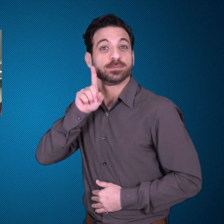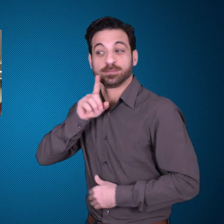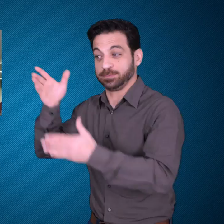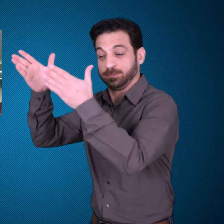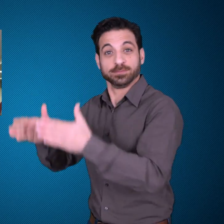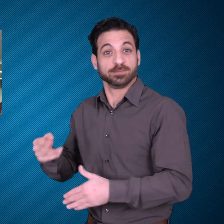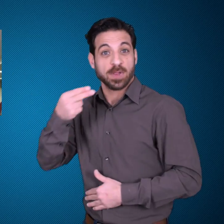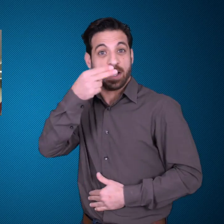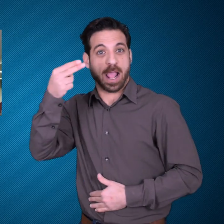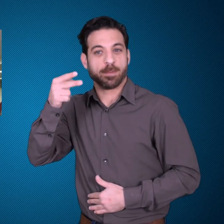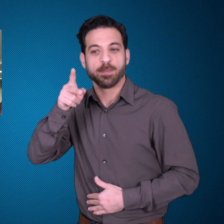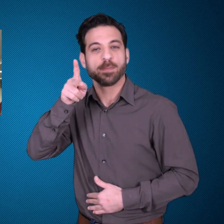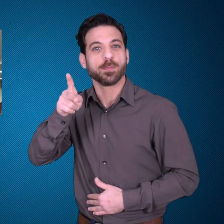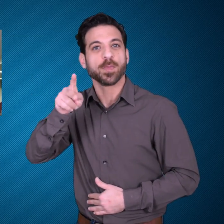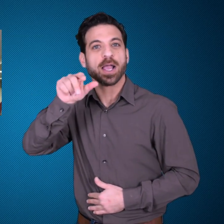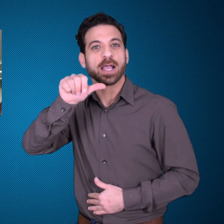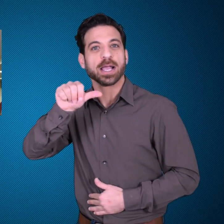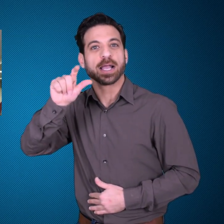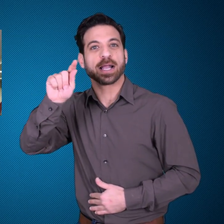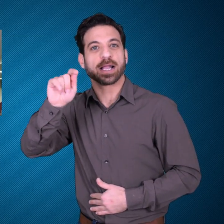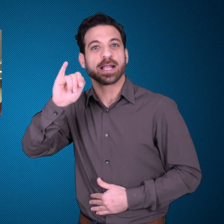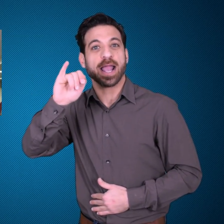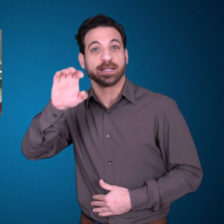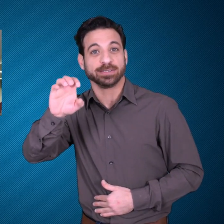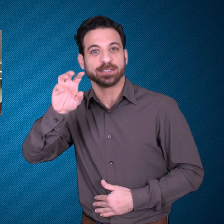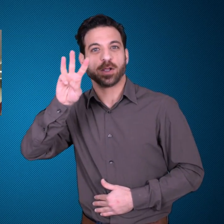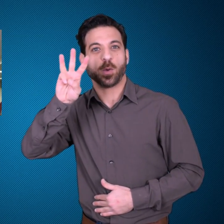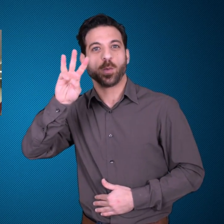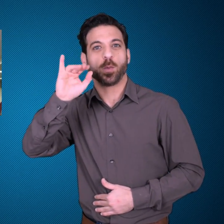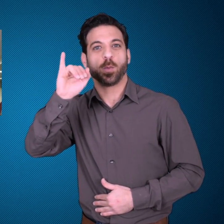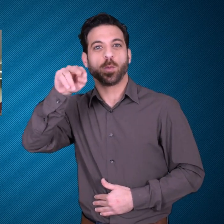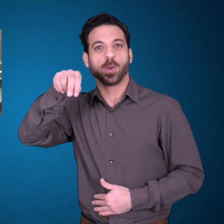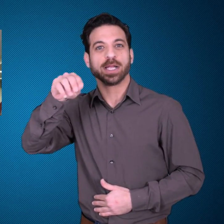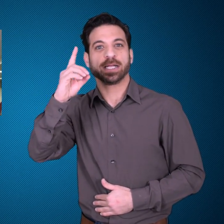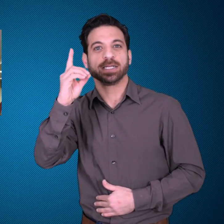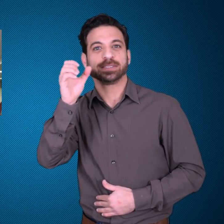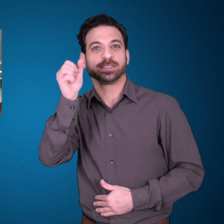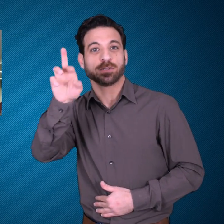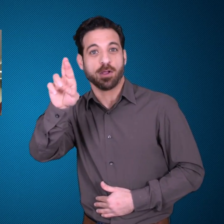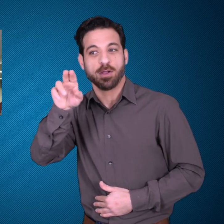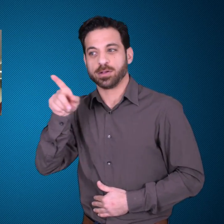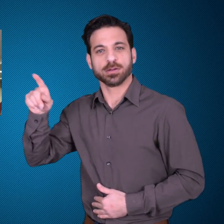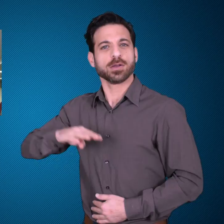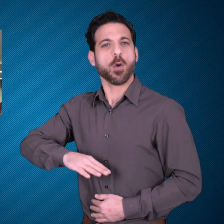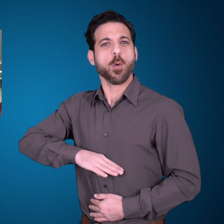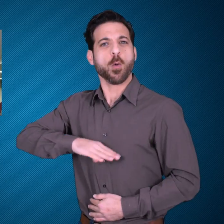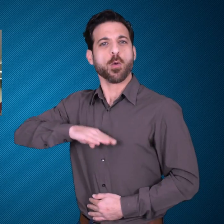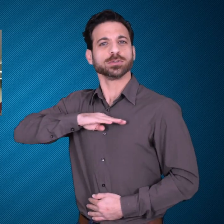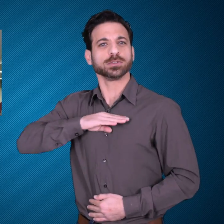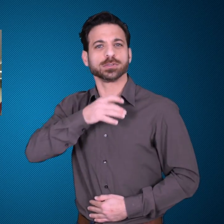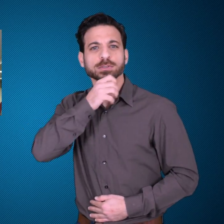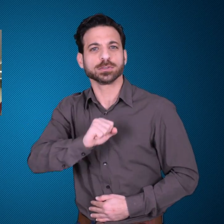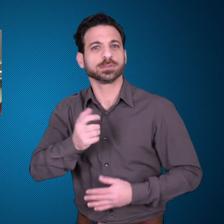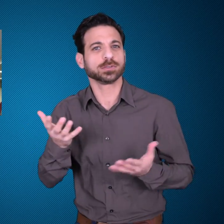Katie Winder, 29 years old from Orem,